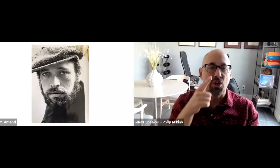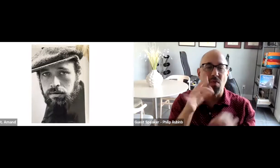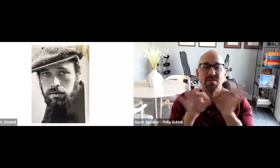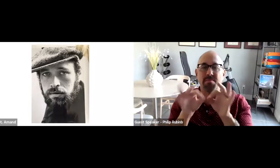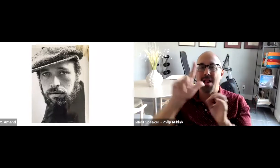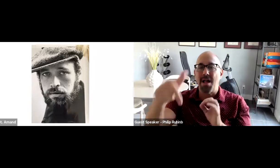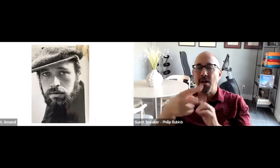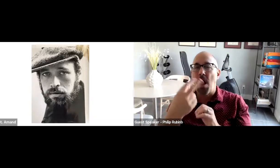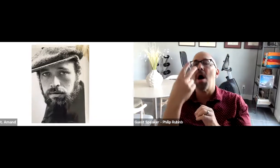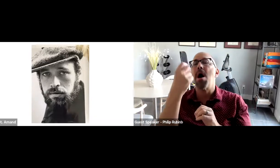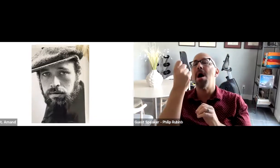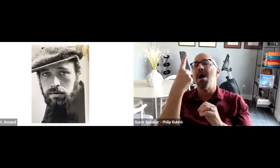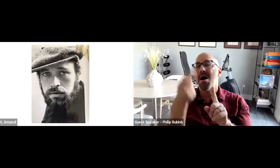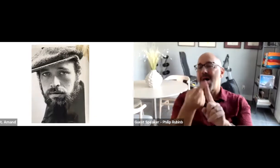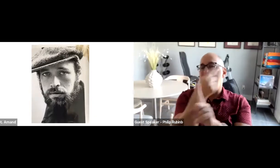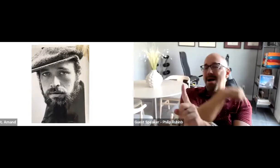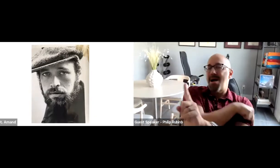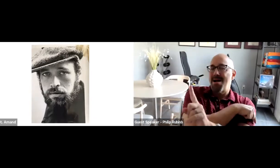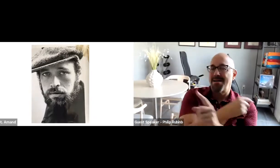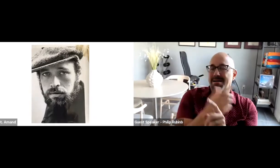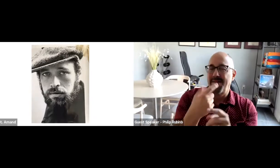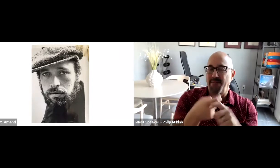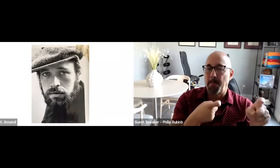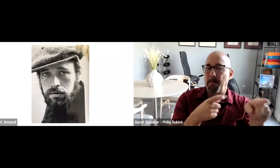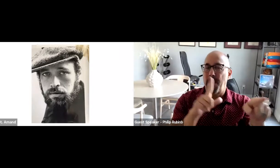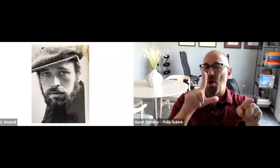the rest of his life, so it was a huge benefit for his future.